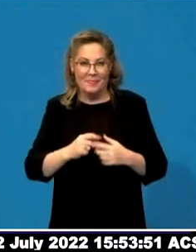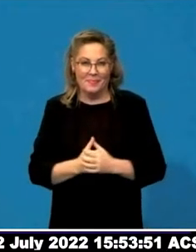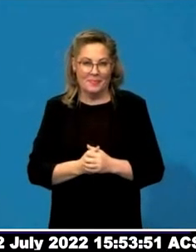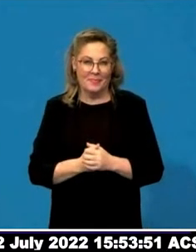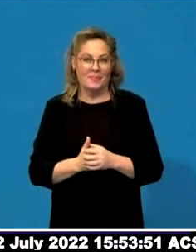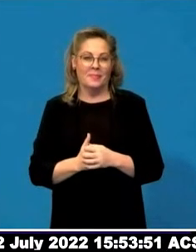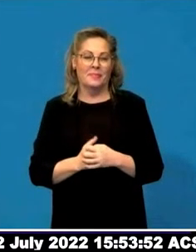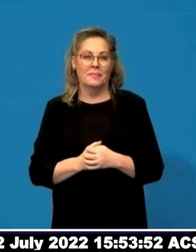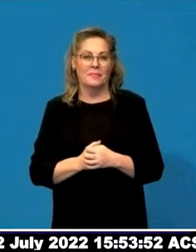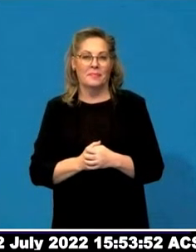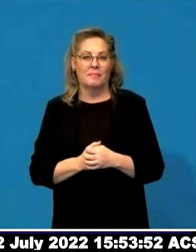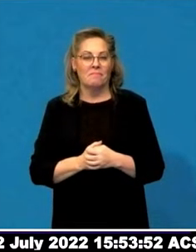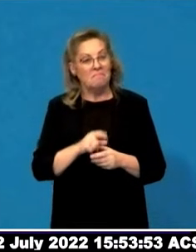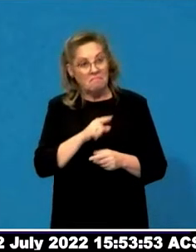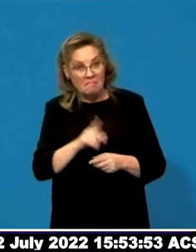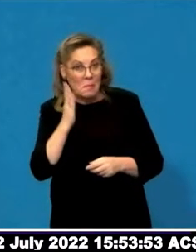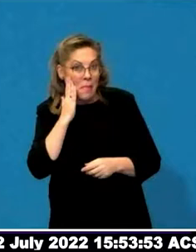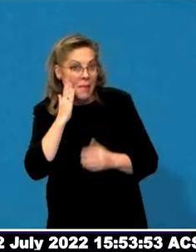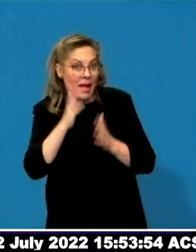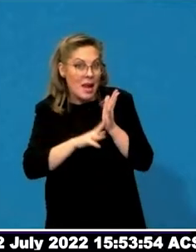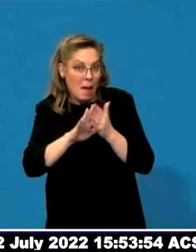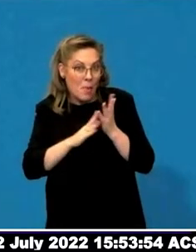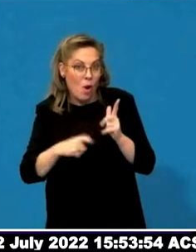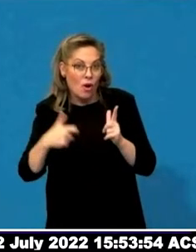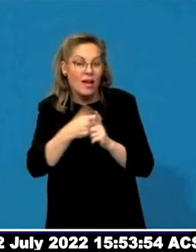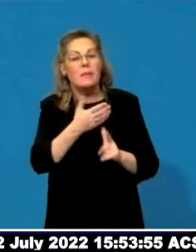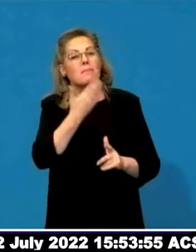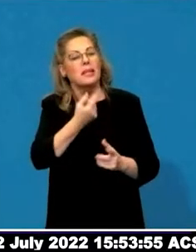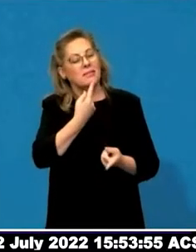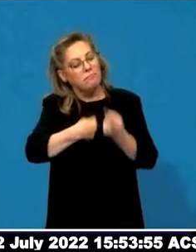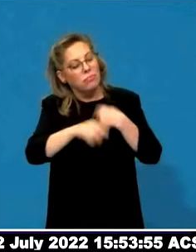Mama Namok, can you tell me a little bit about your family and your late husband?